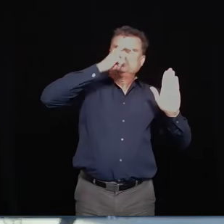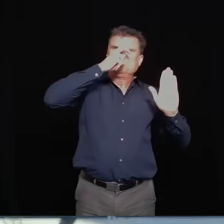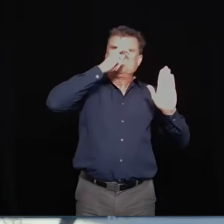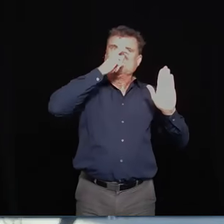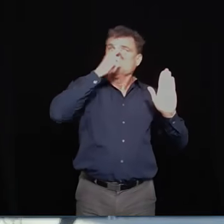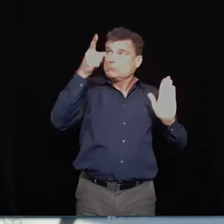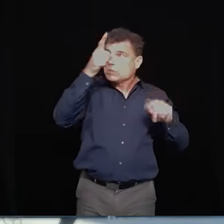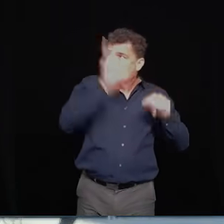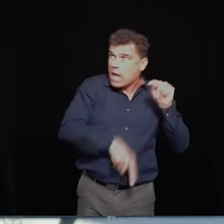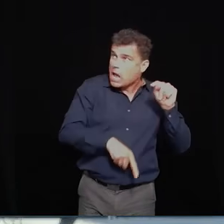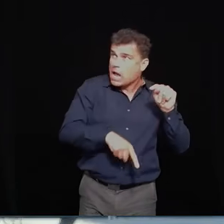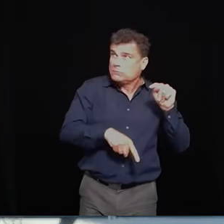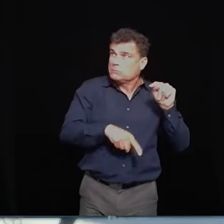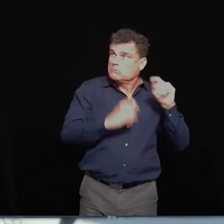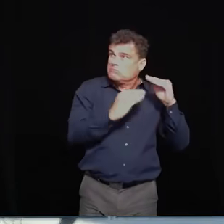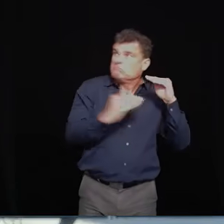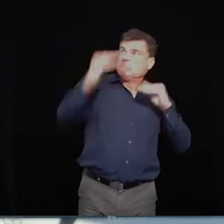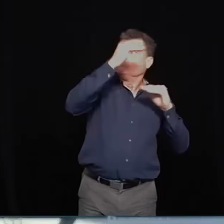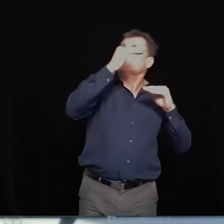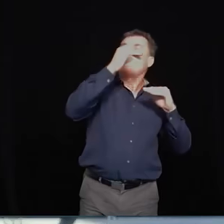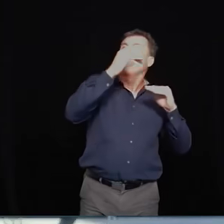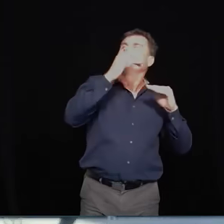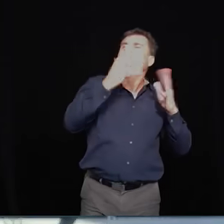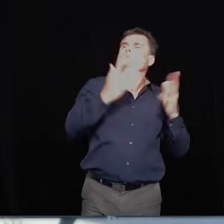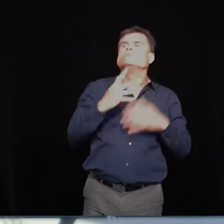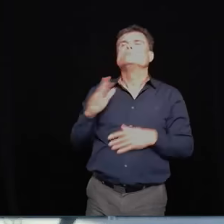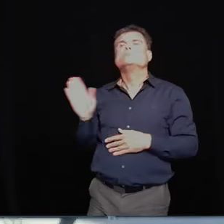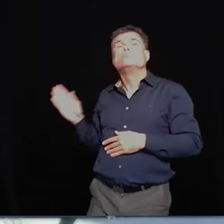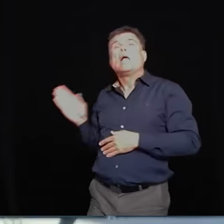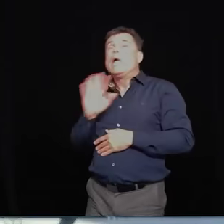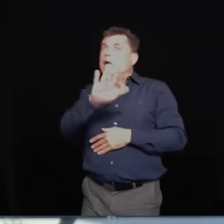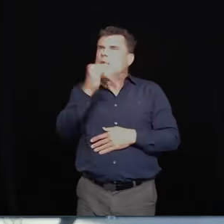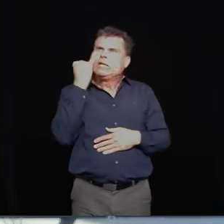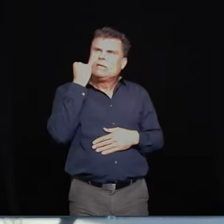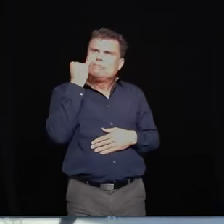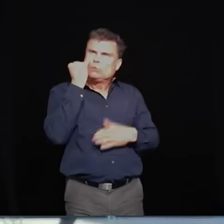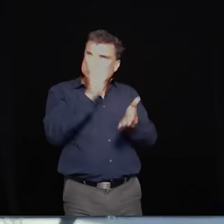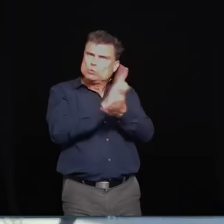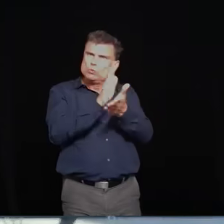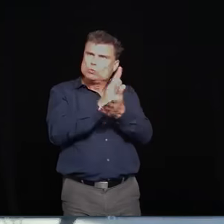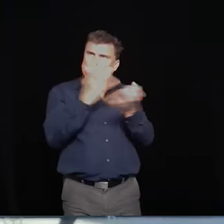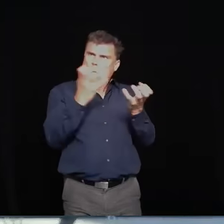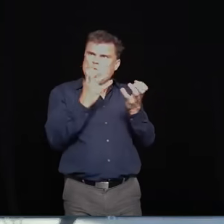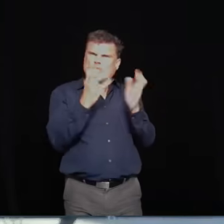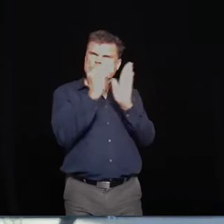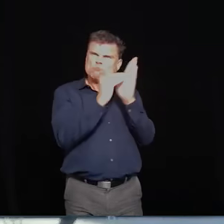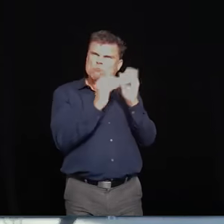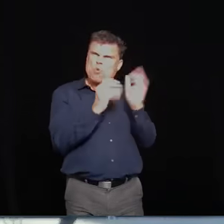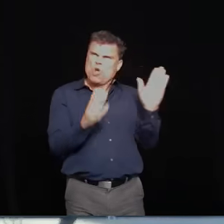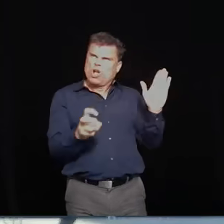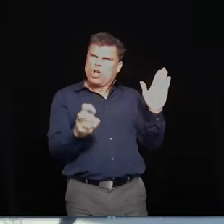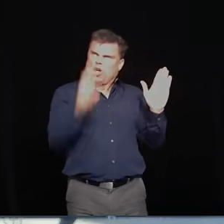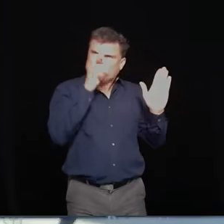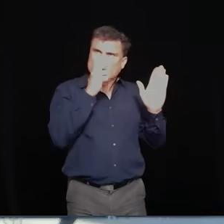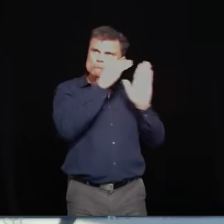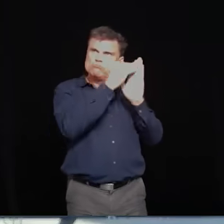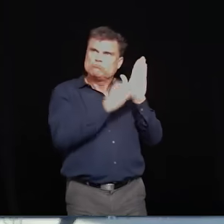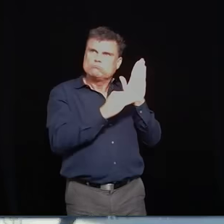particularly with what potentially could have COVID with the flu things you've been mentioning. What happens in the southern hemisphere